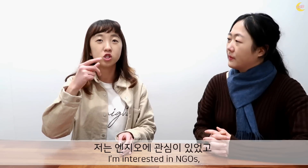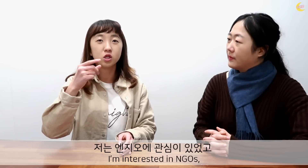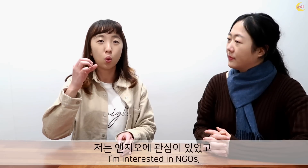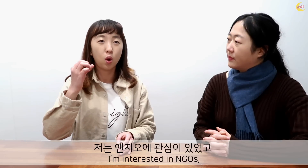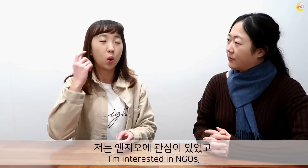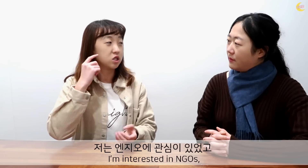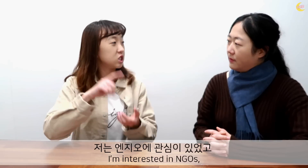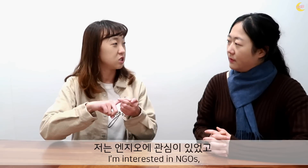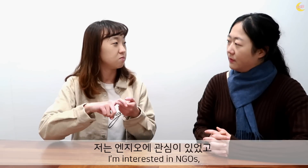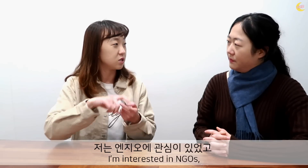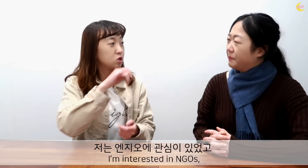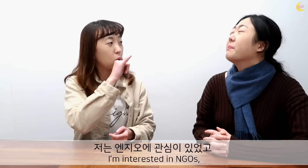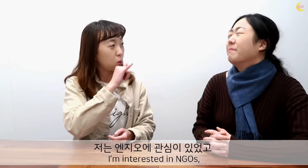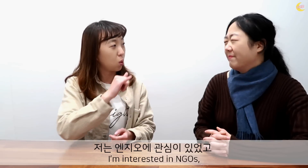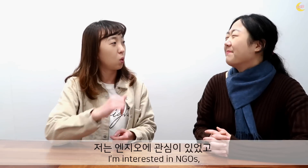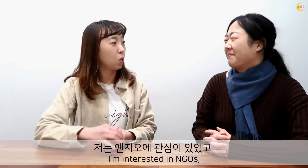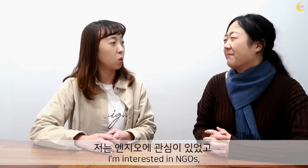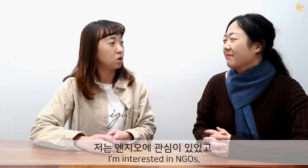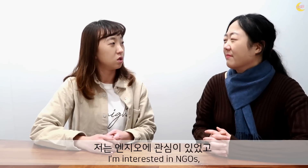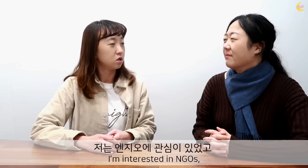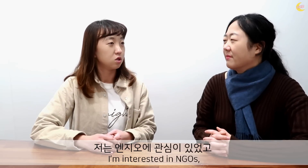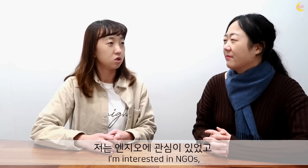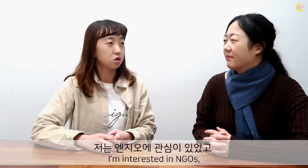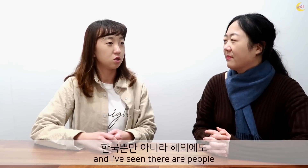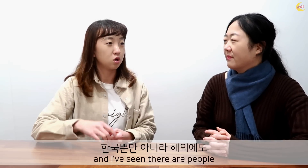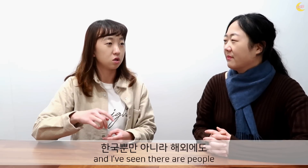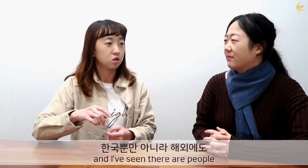I’m interested in NGOs,